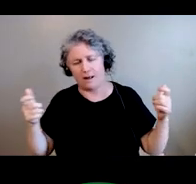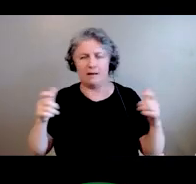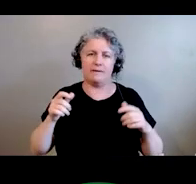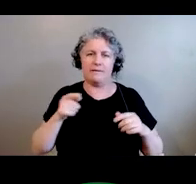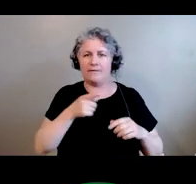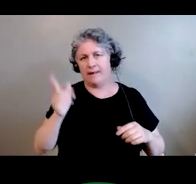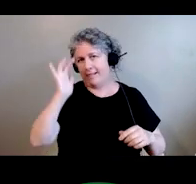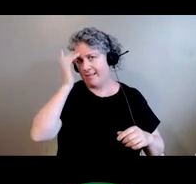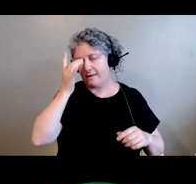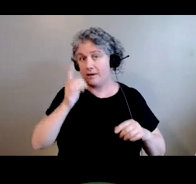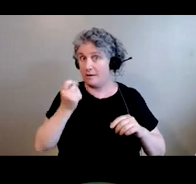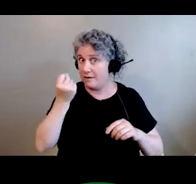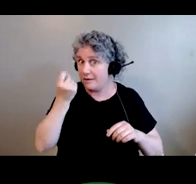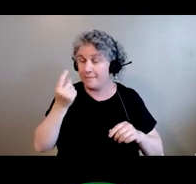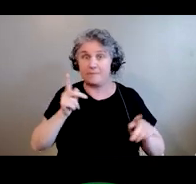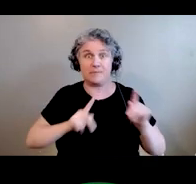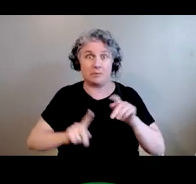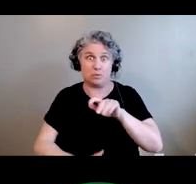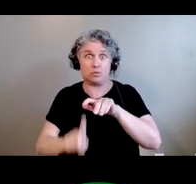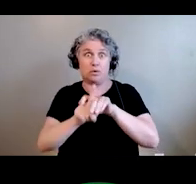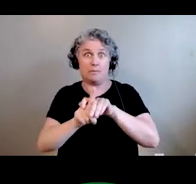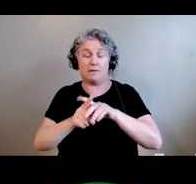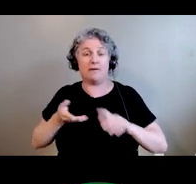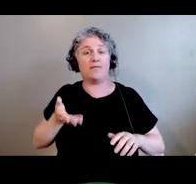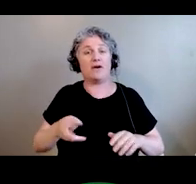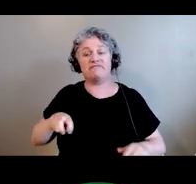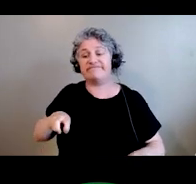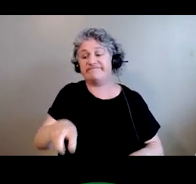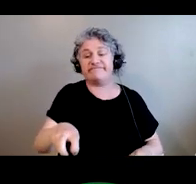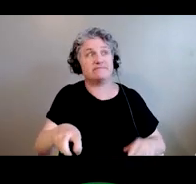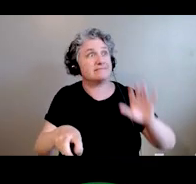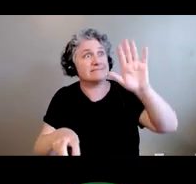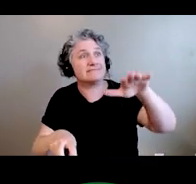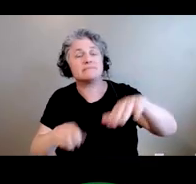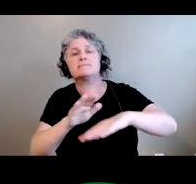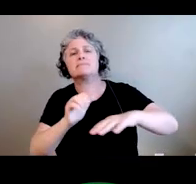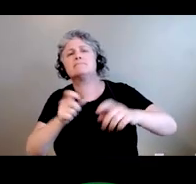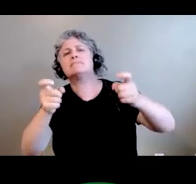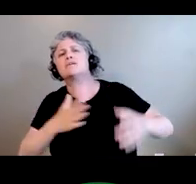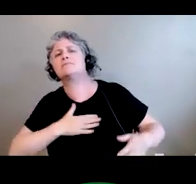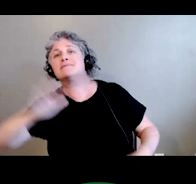to see it through a different perspective, really makes a difference and, at Transcanada Trail, we do accessibility mapping.